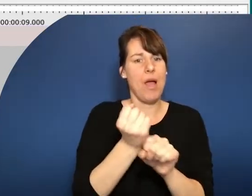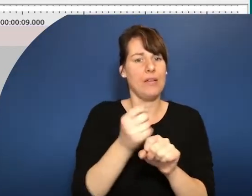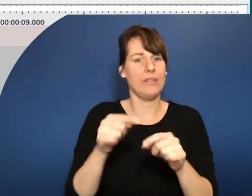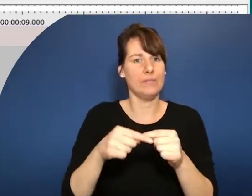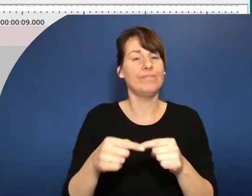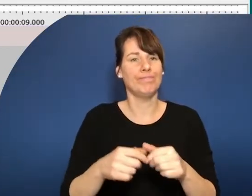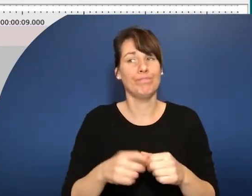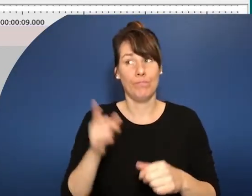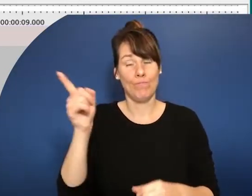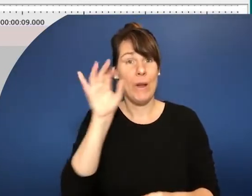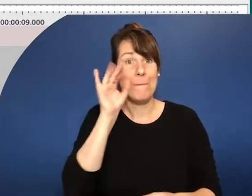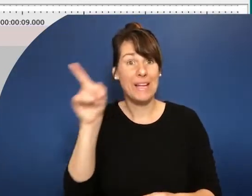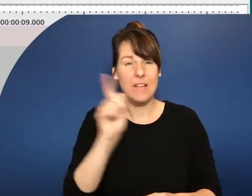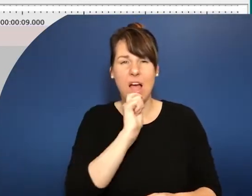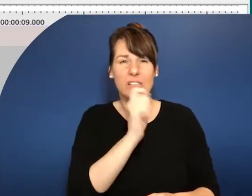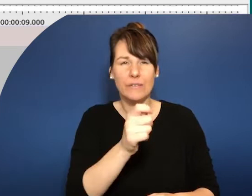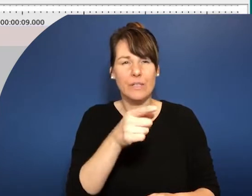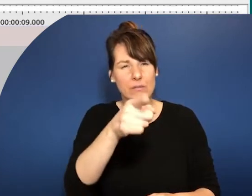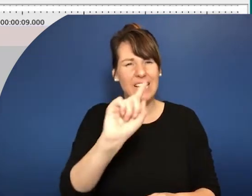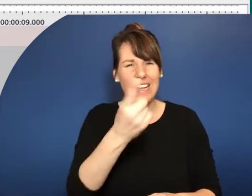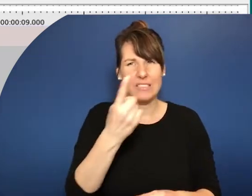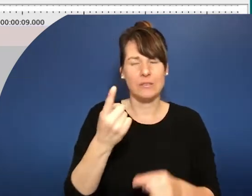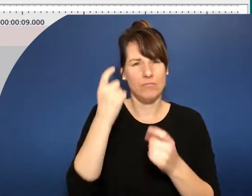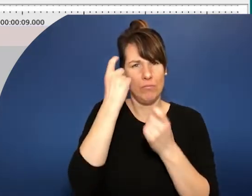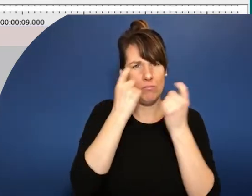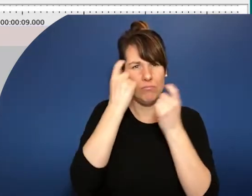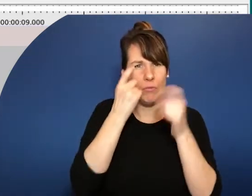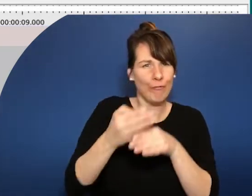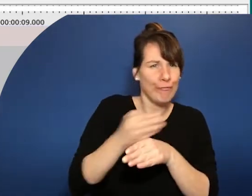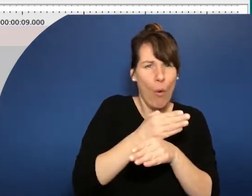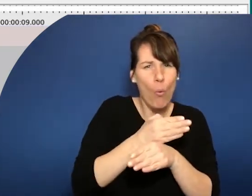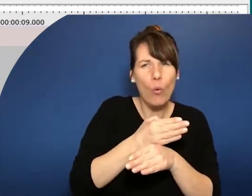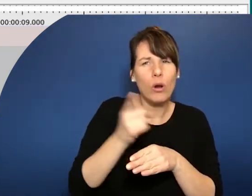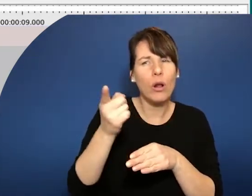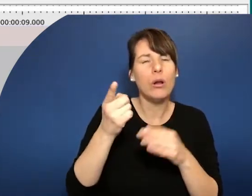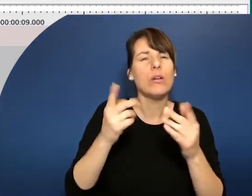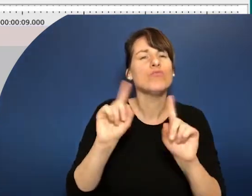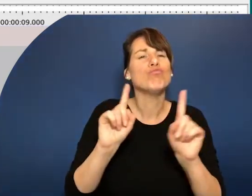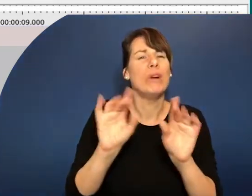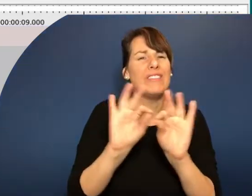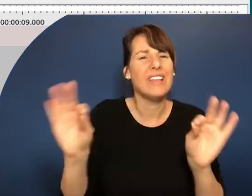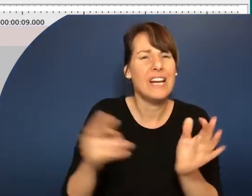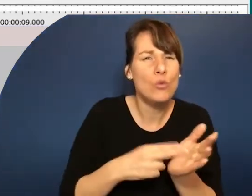you will now start creating our own tears. My first advice will be to think about the tier structure